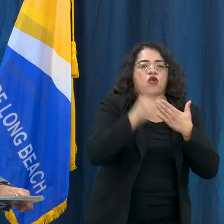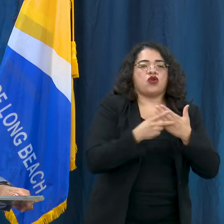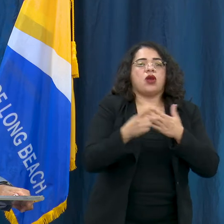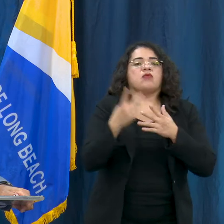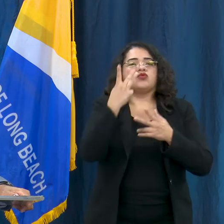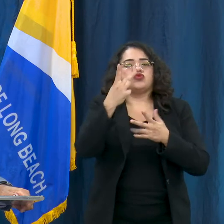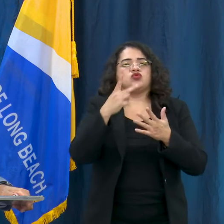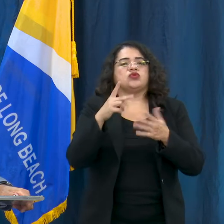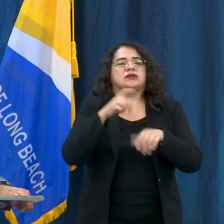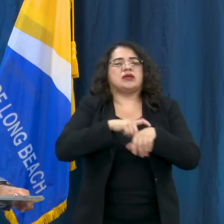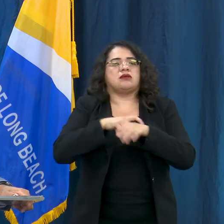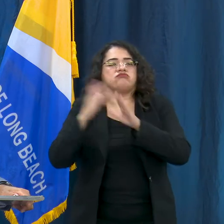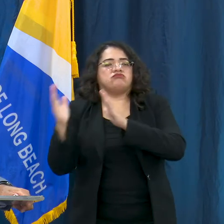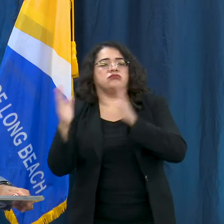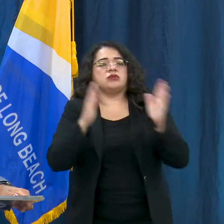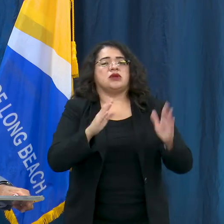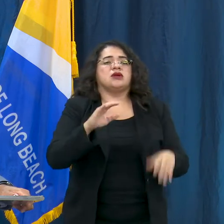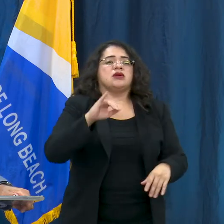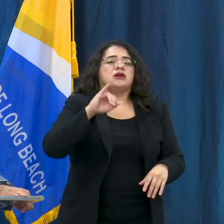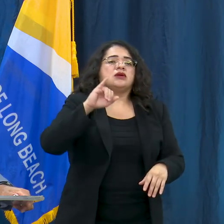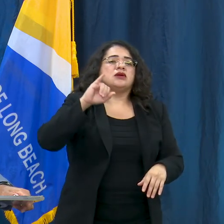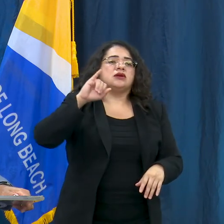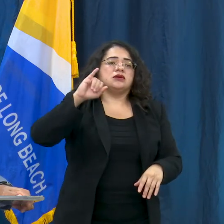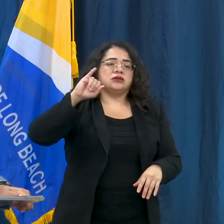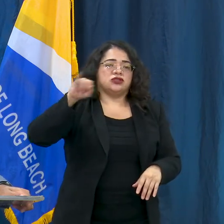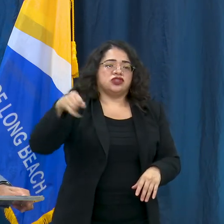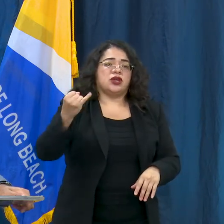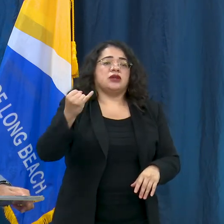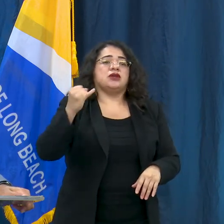LongBeachJGS.com for junior guards